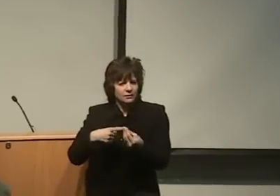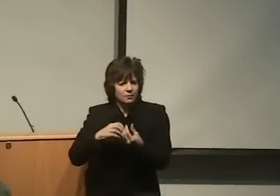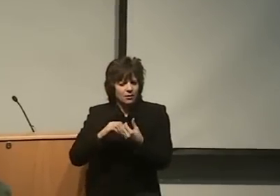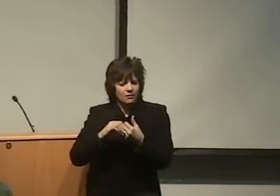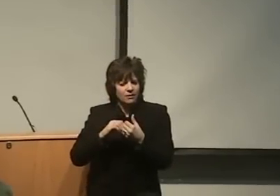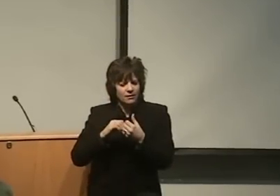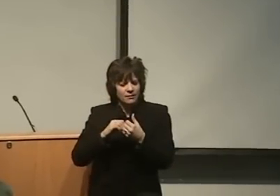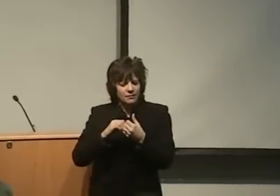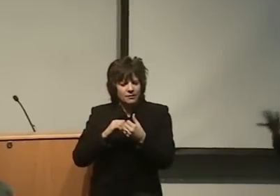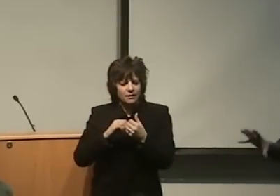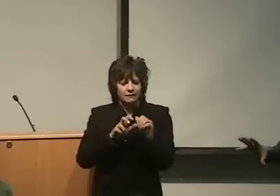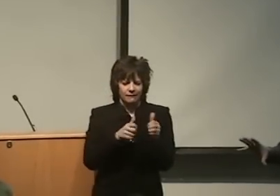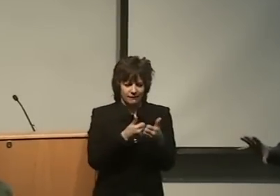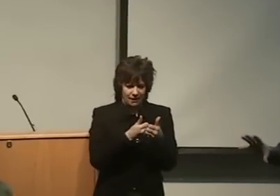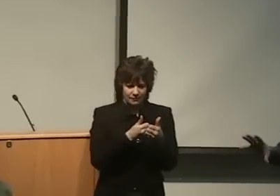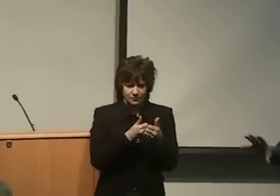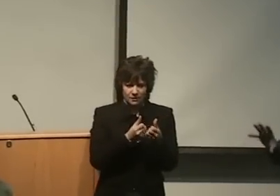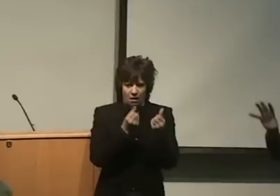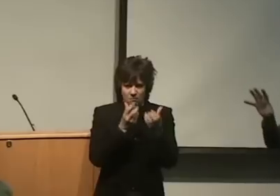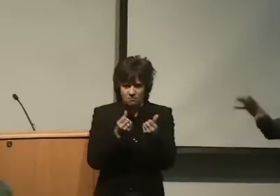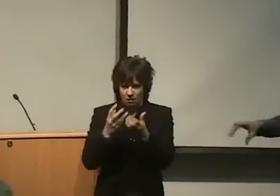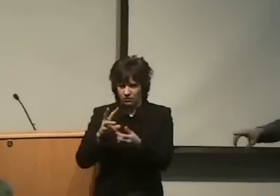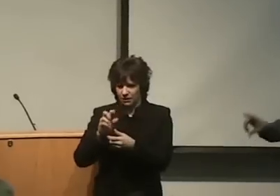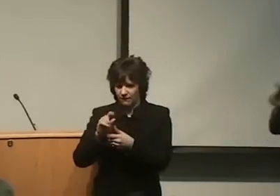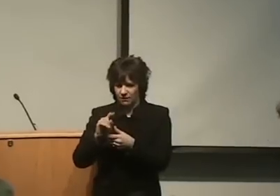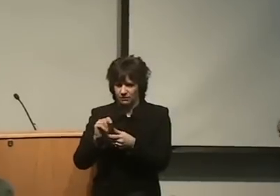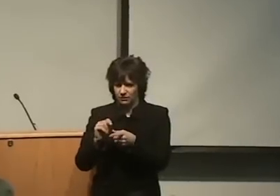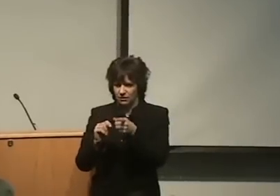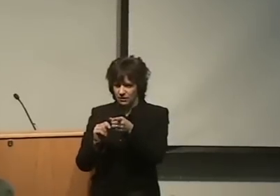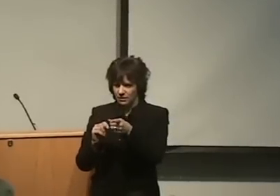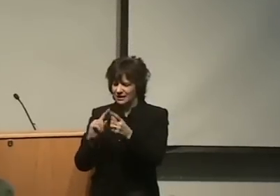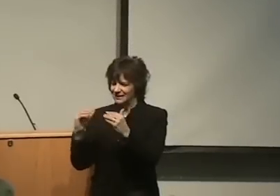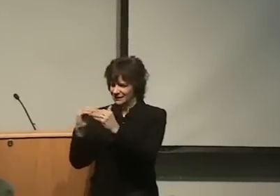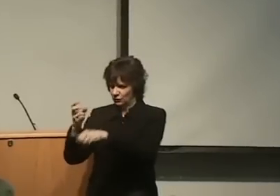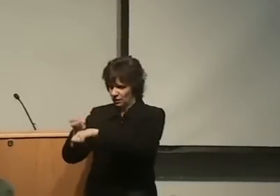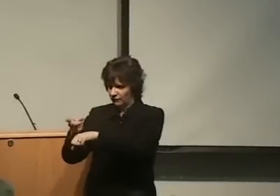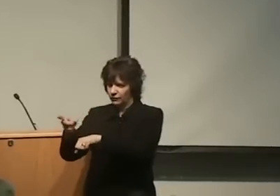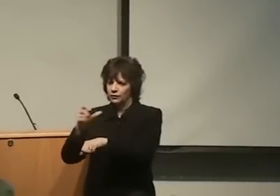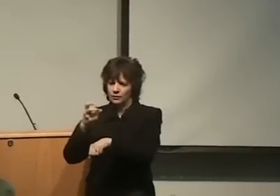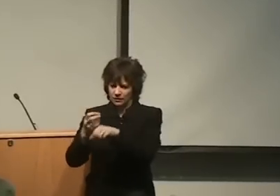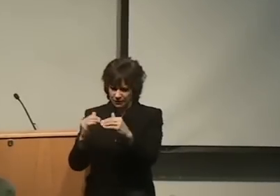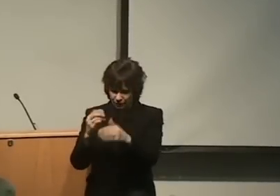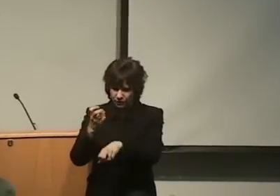games are multivalent. It's hard enough for you, hard enough for you, it's not hard for you and boring for you.